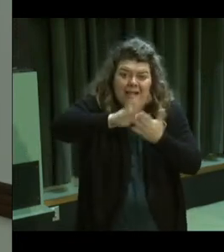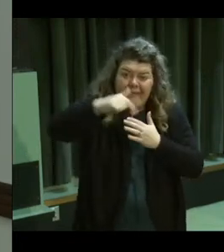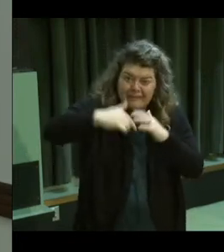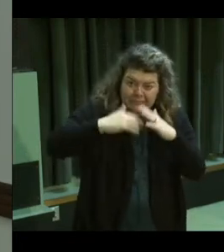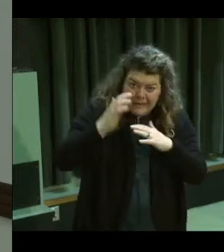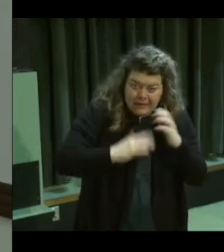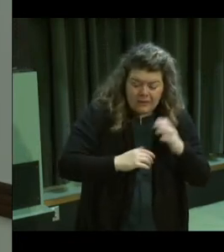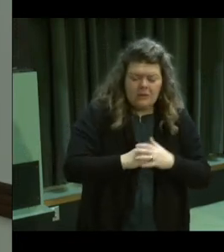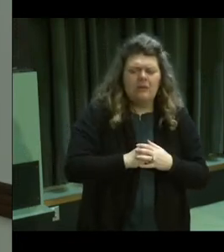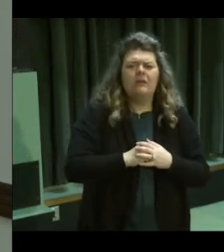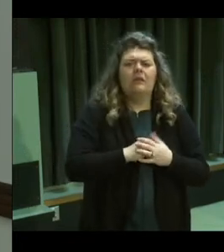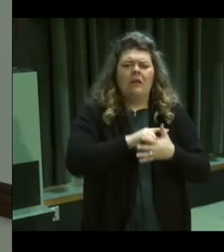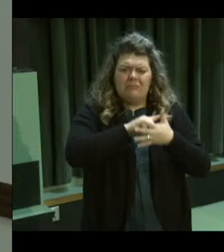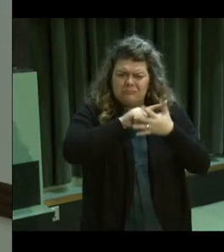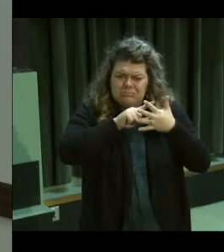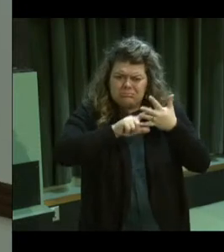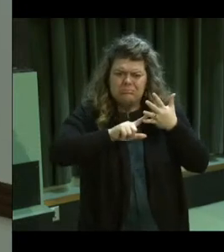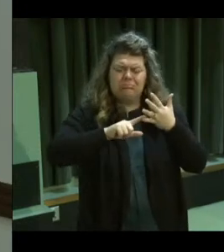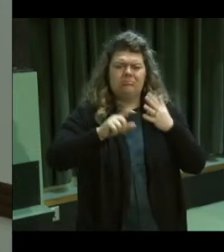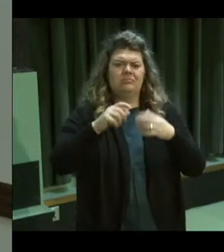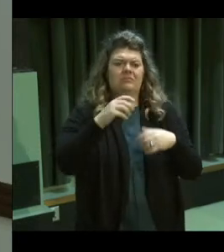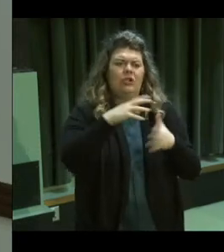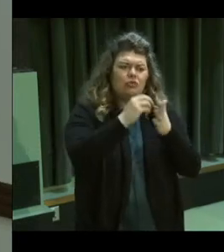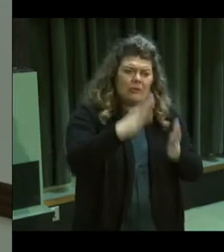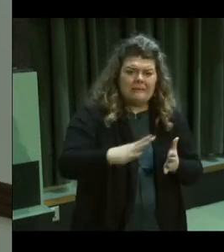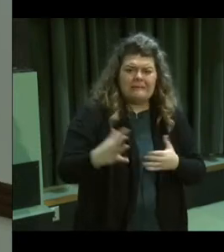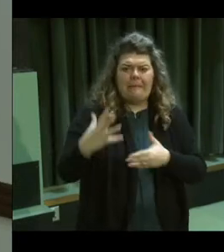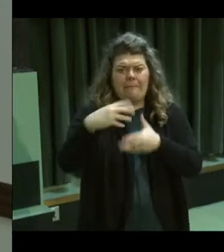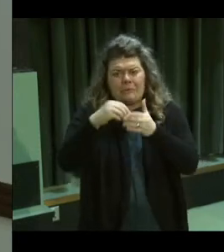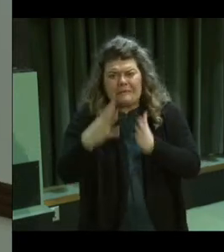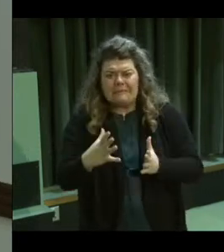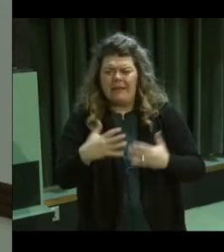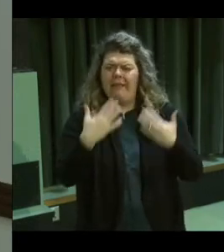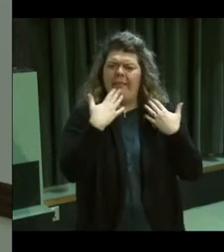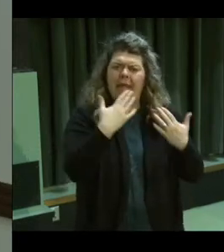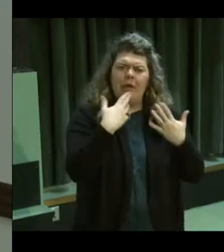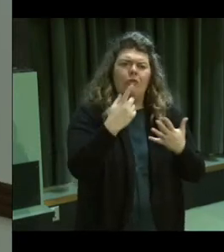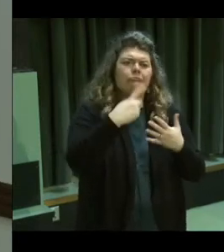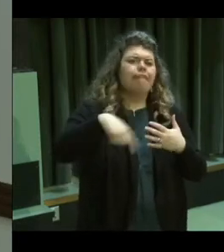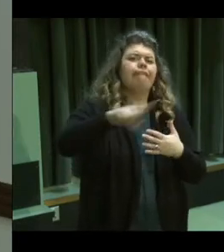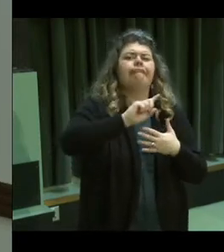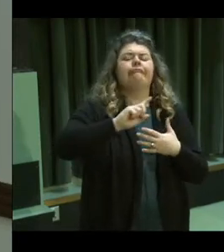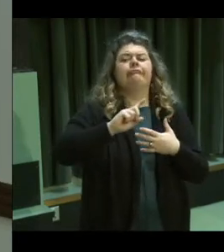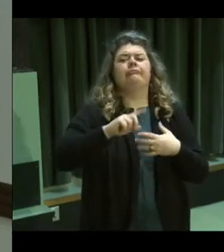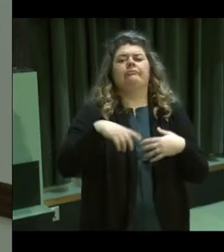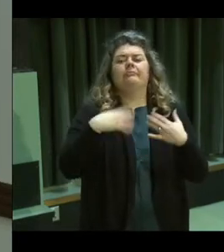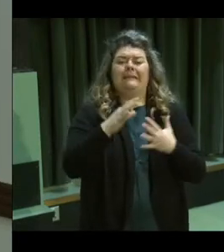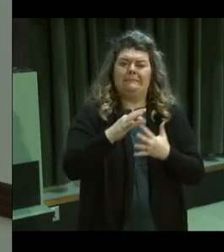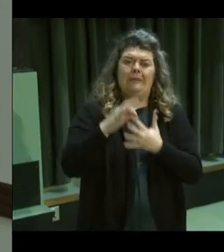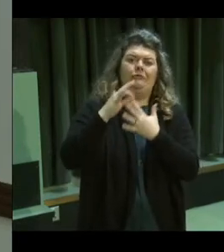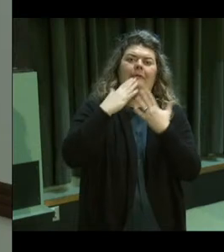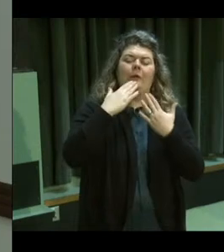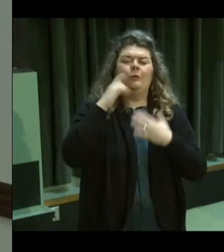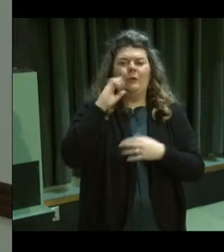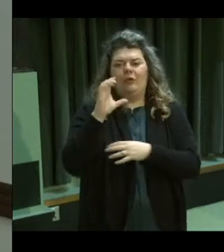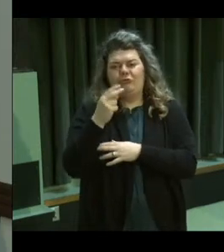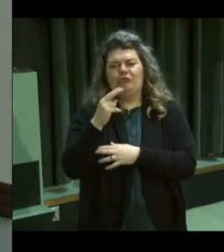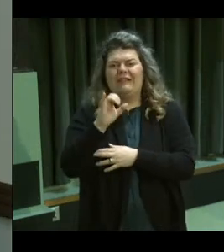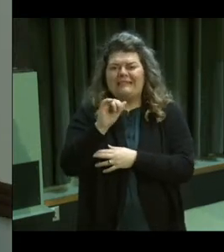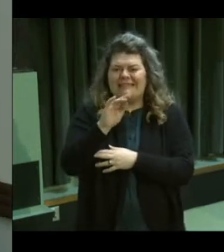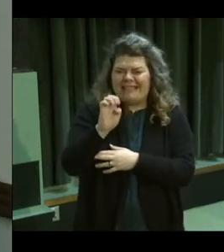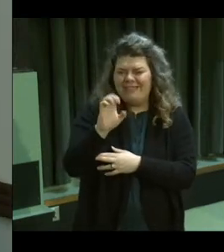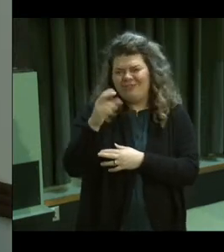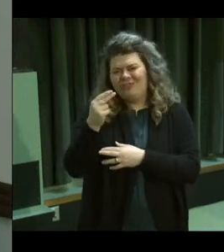clean the building, all the